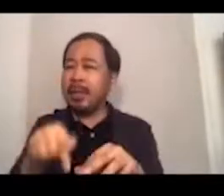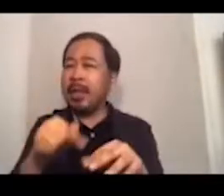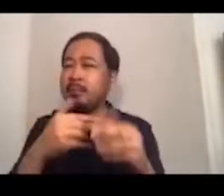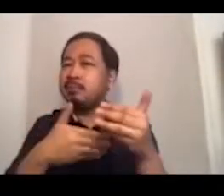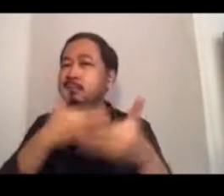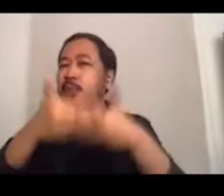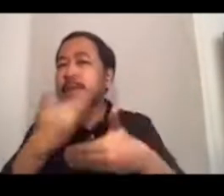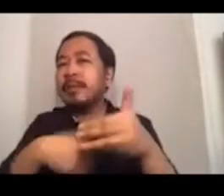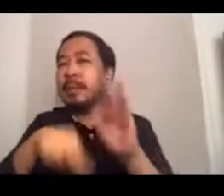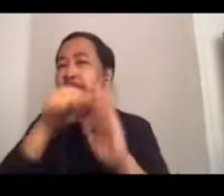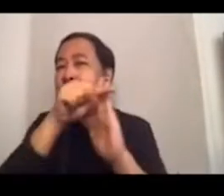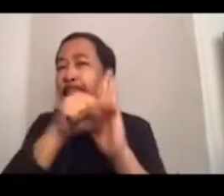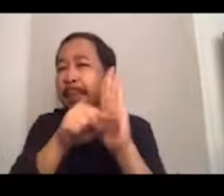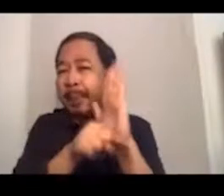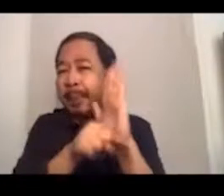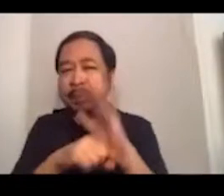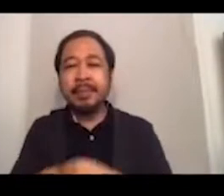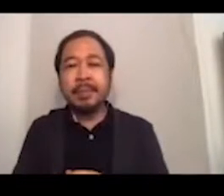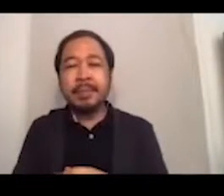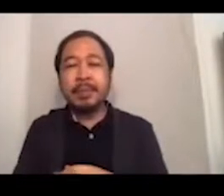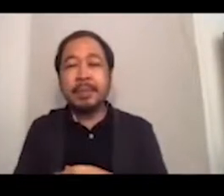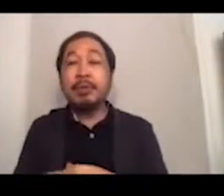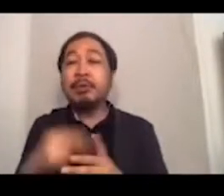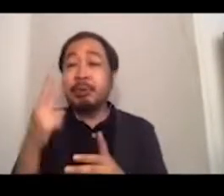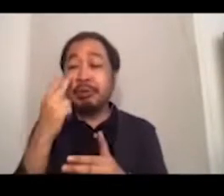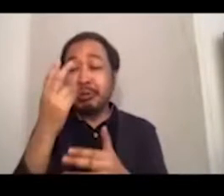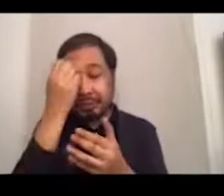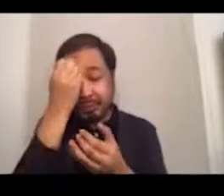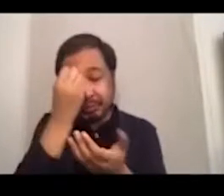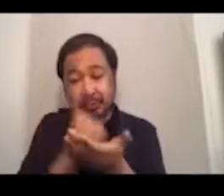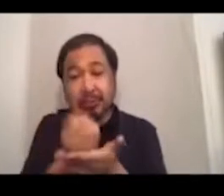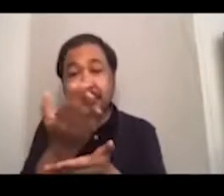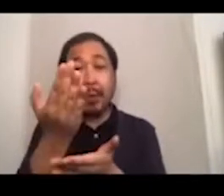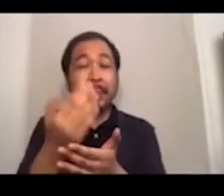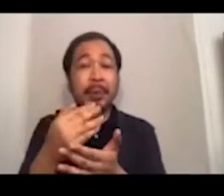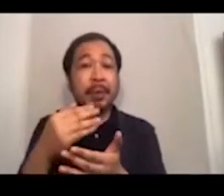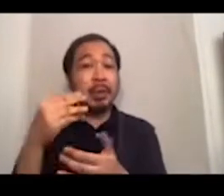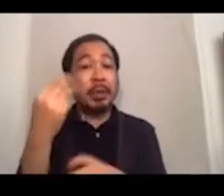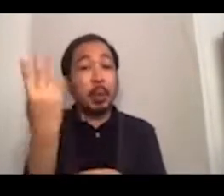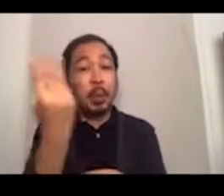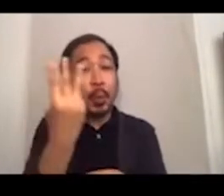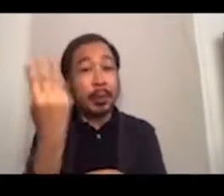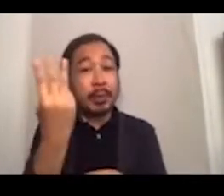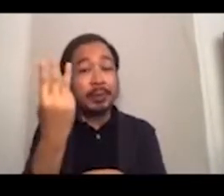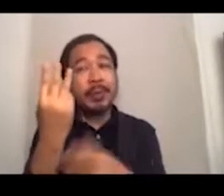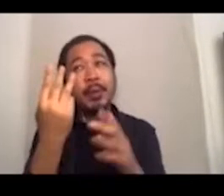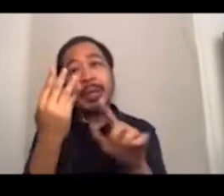nine weeks of discussions, with experts from around the world,